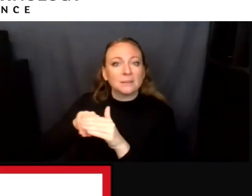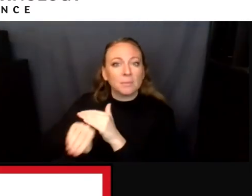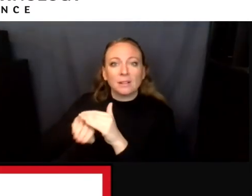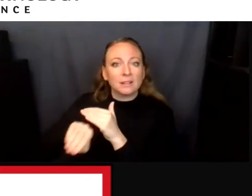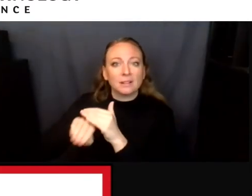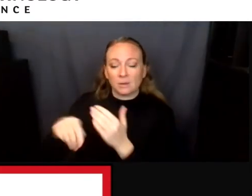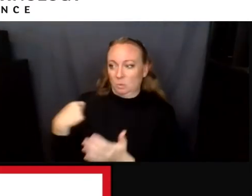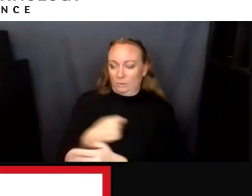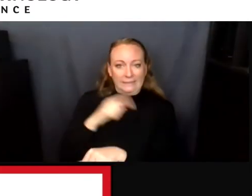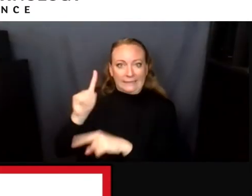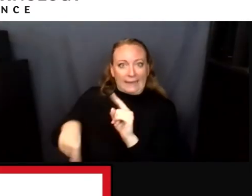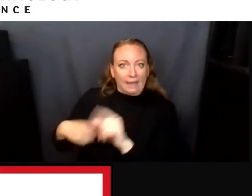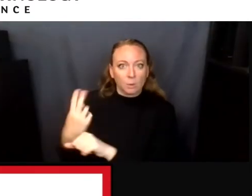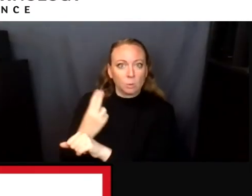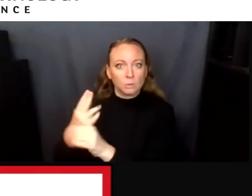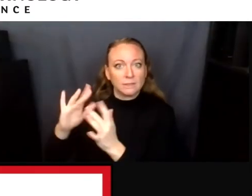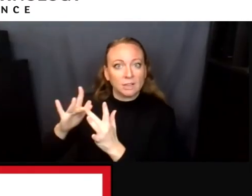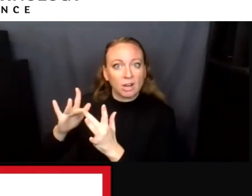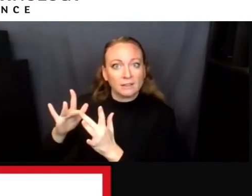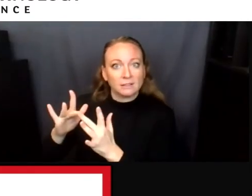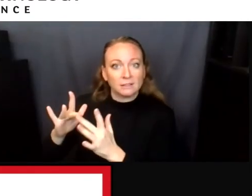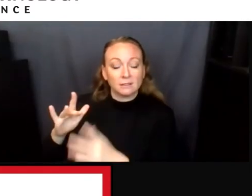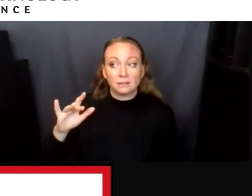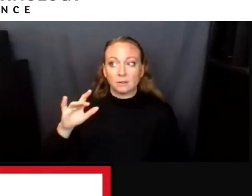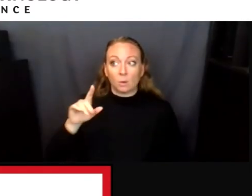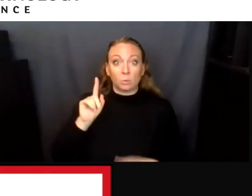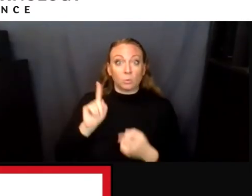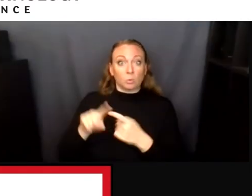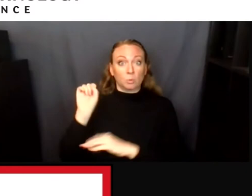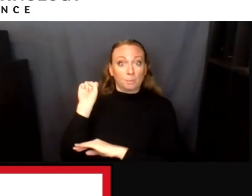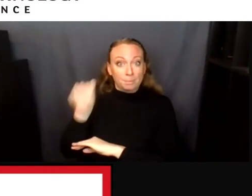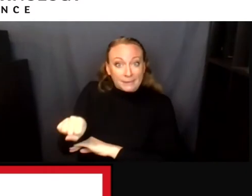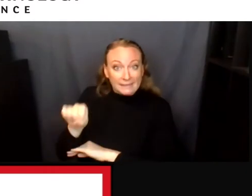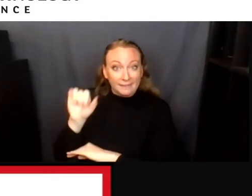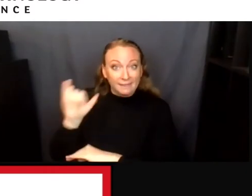And so, to get over this milestone is gonna happen